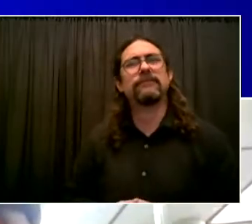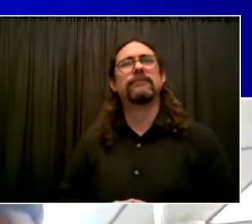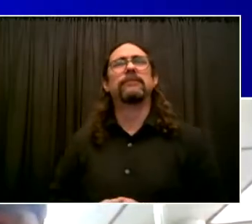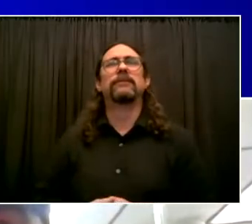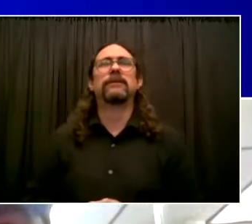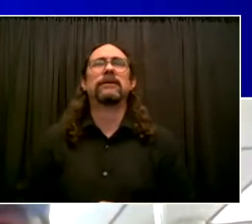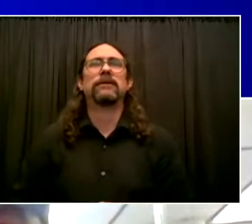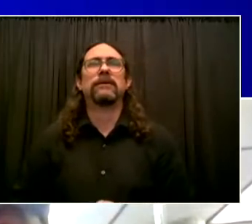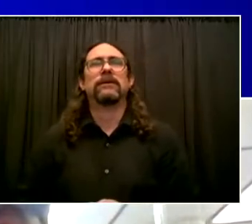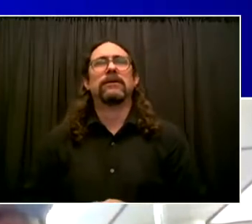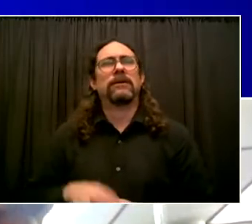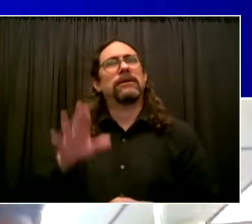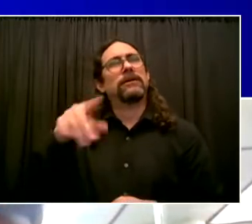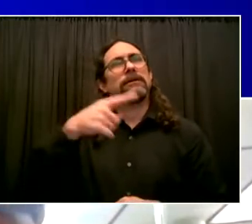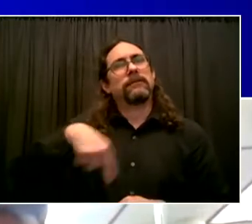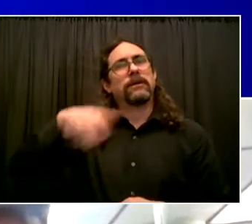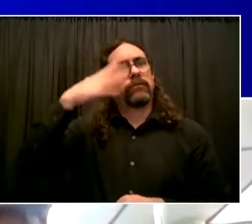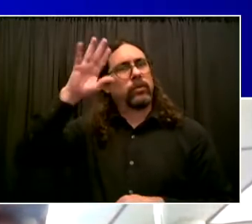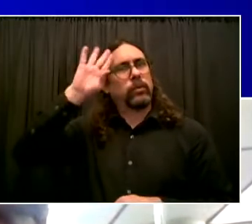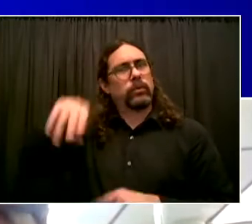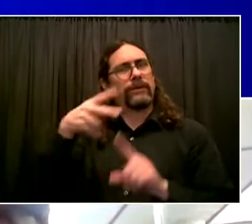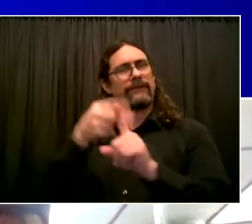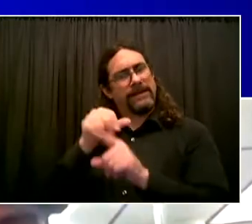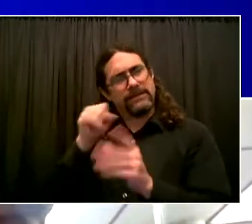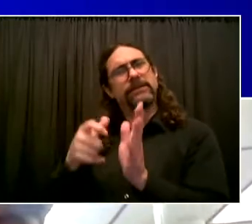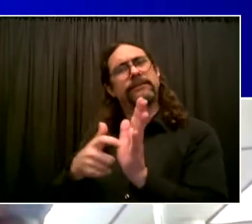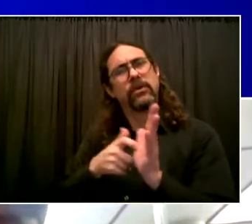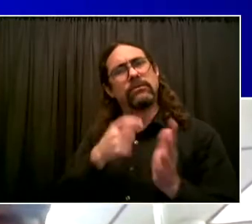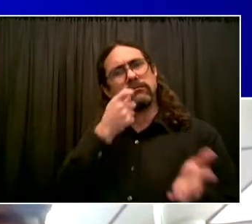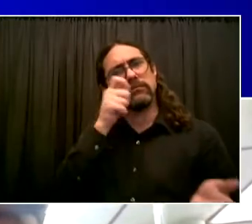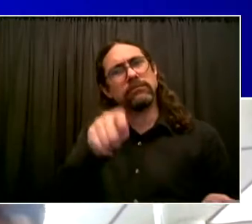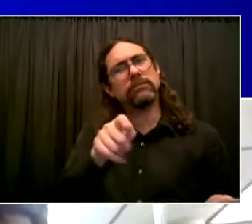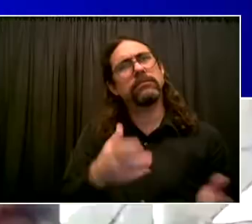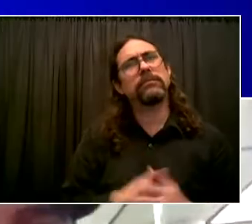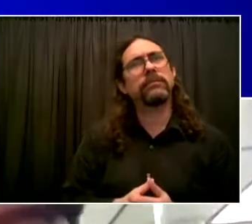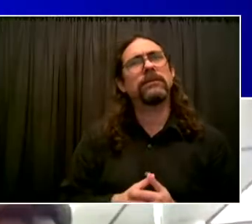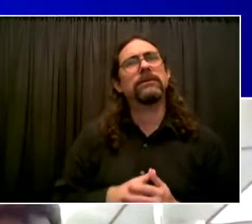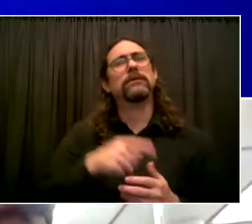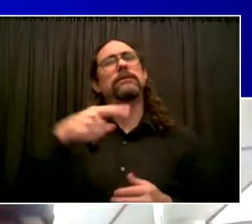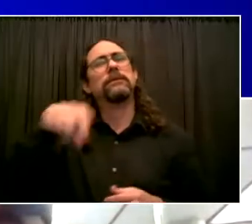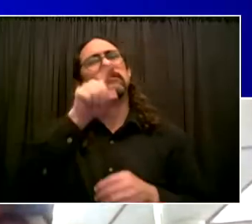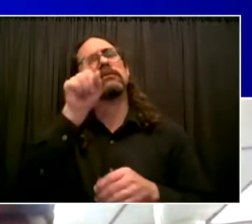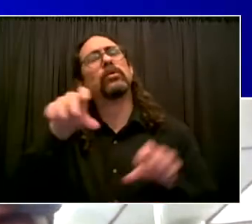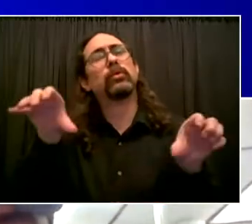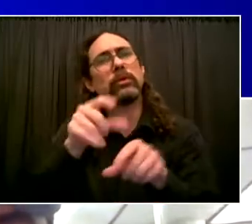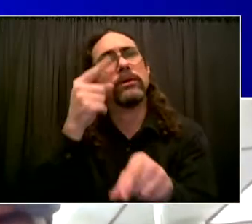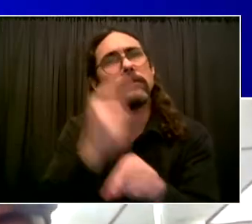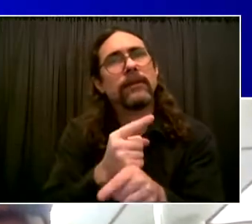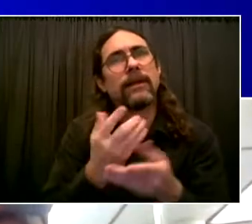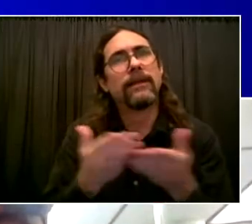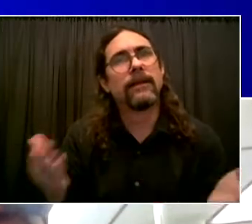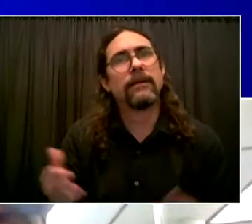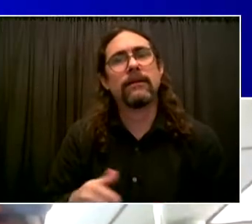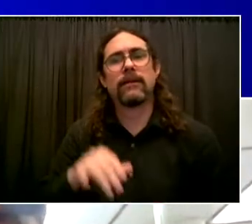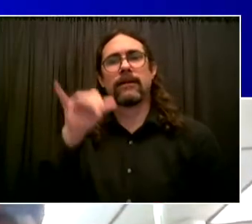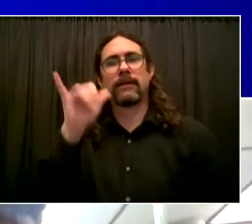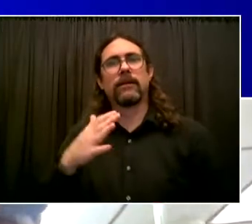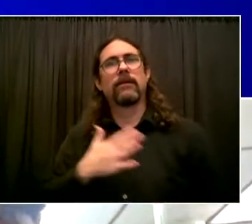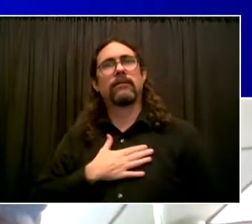THAT IS HELPED EVERYONE T GETO THE POINT NOW THAT EVERYONE IS 100% VACCINATED. IT IS MANDATORY FOR US, WE TRY TO DO THE RIGHT THING.